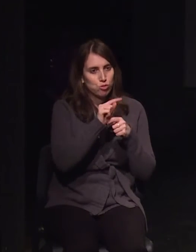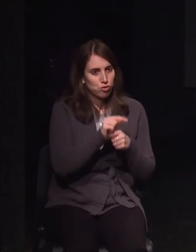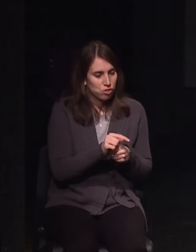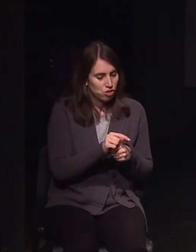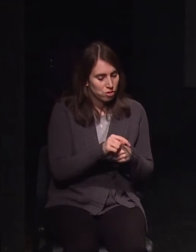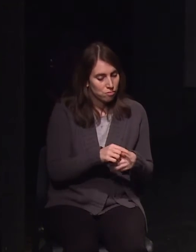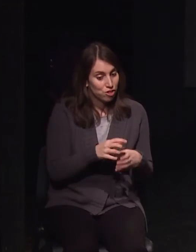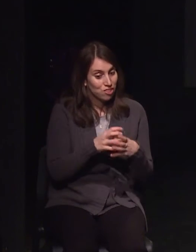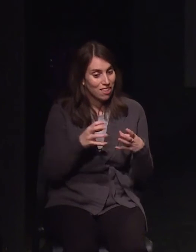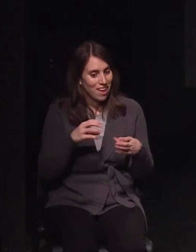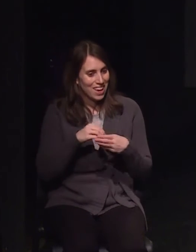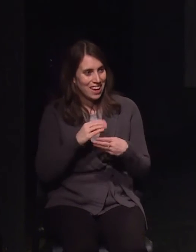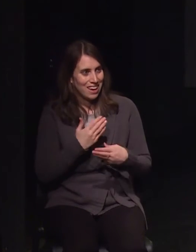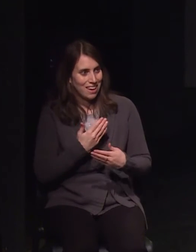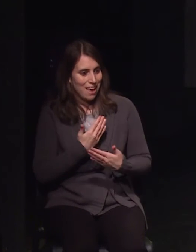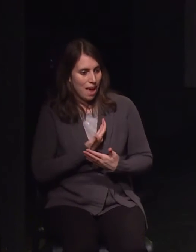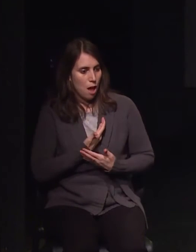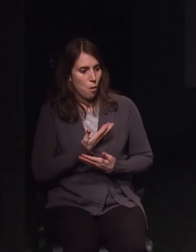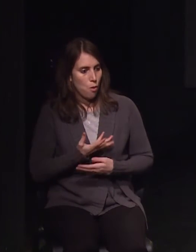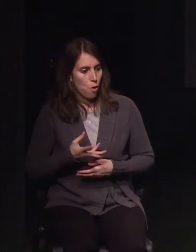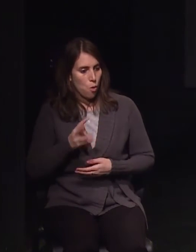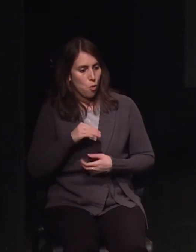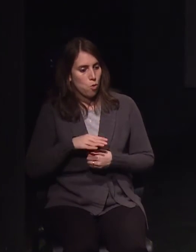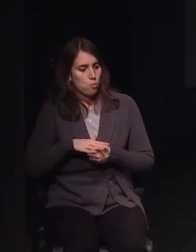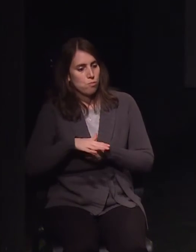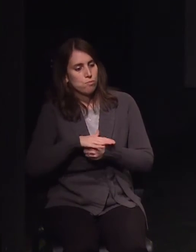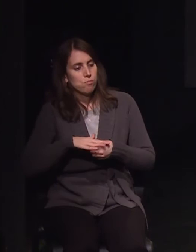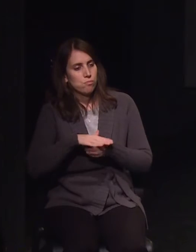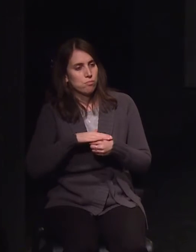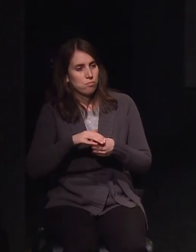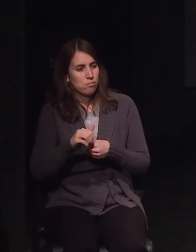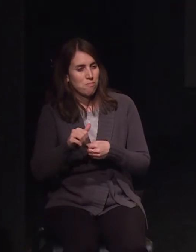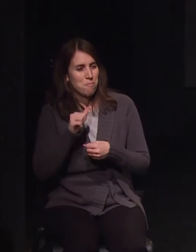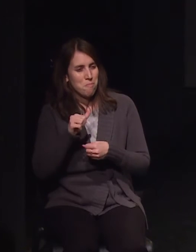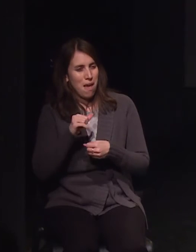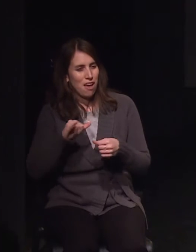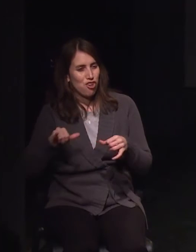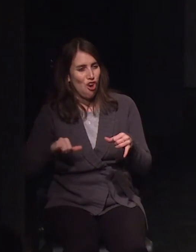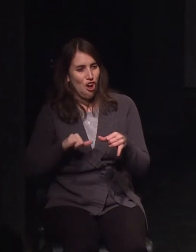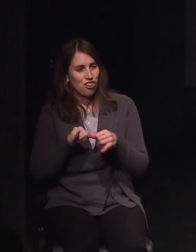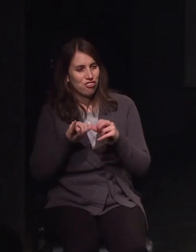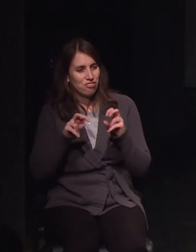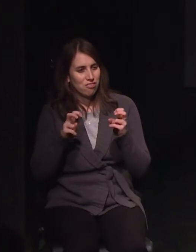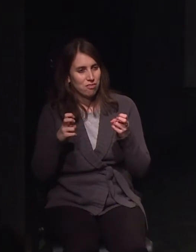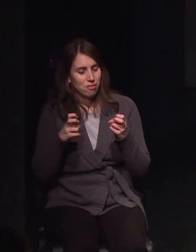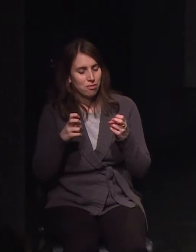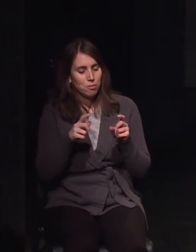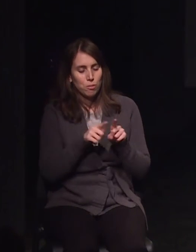time we’re erasing those outdated notions to stick to narrow specialty and say that